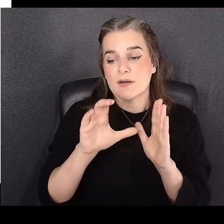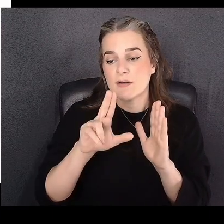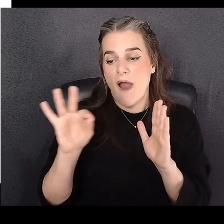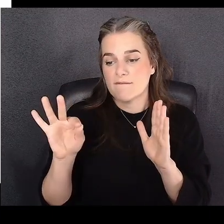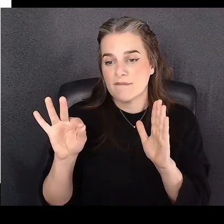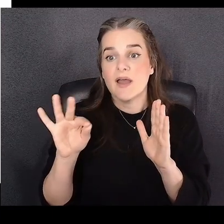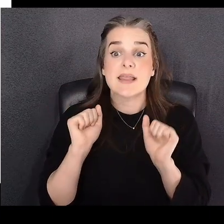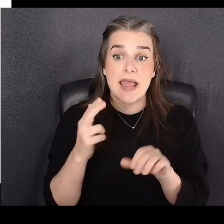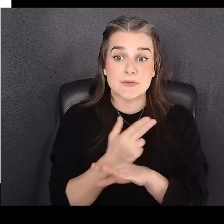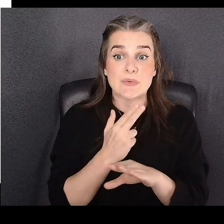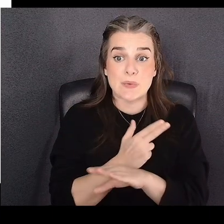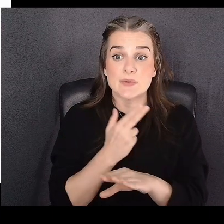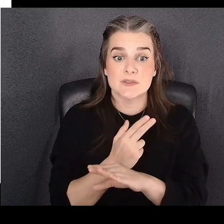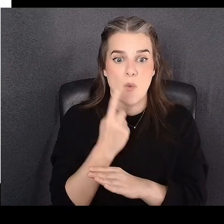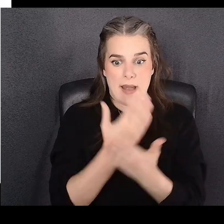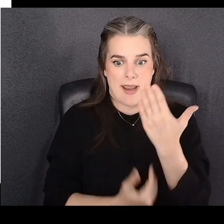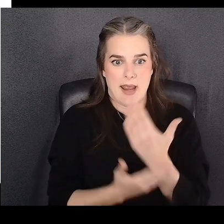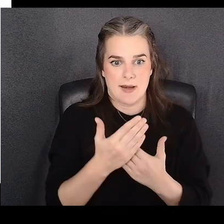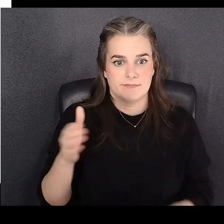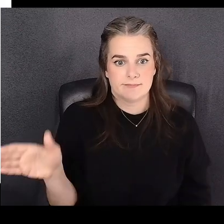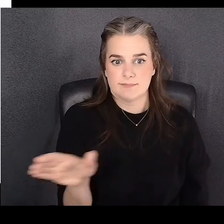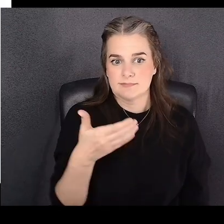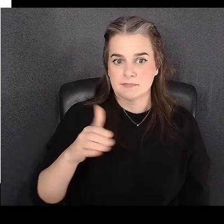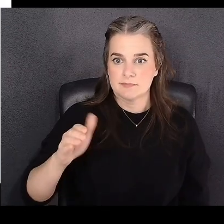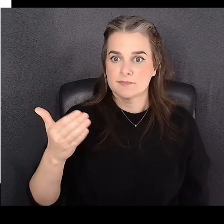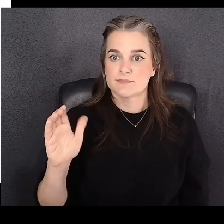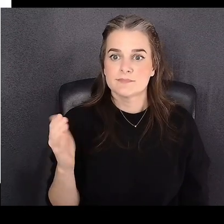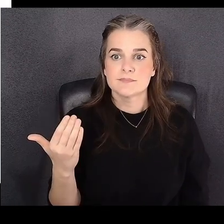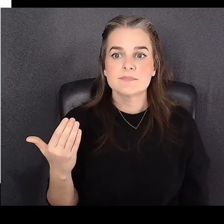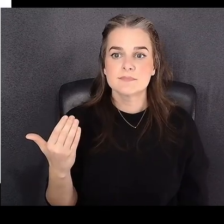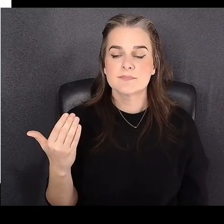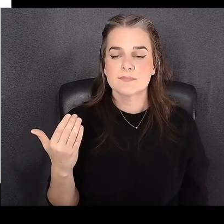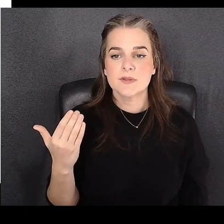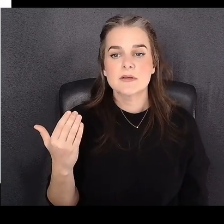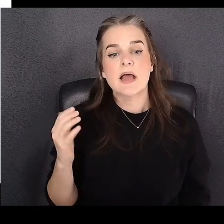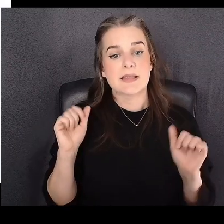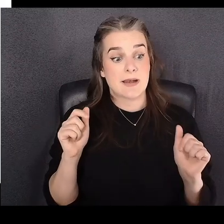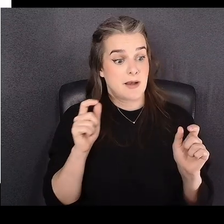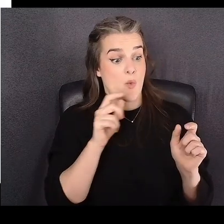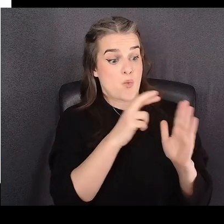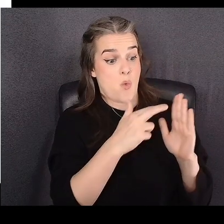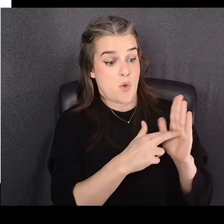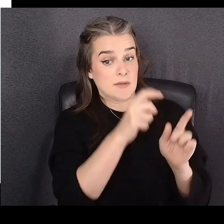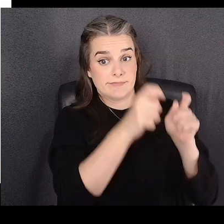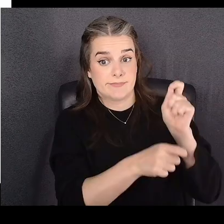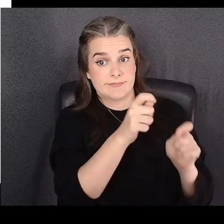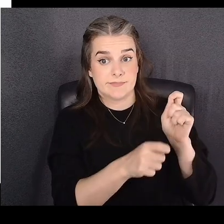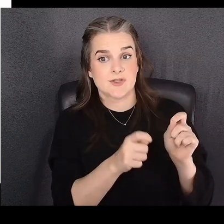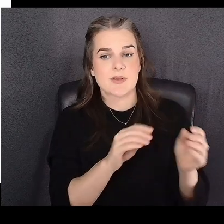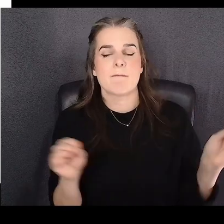You can also modify the rules of the game and things like that to make it a little bit more user friendly.